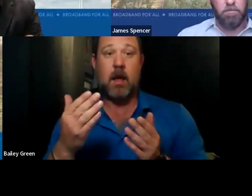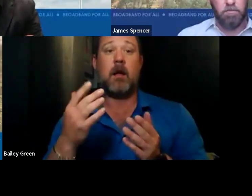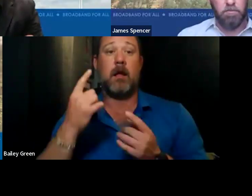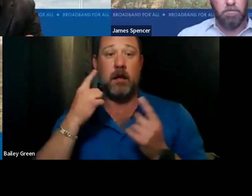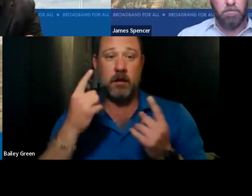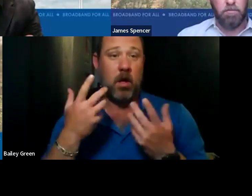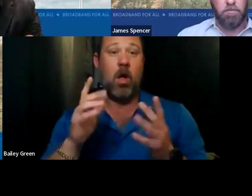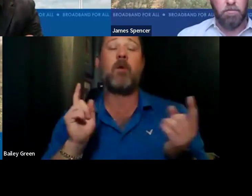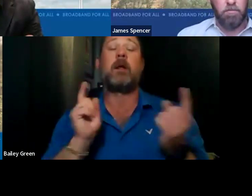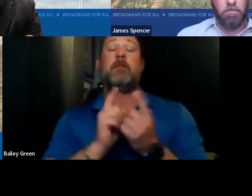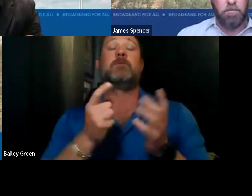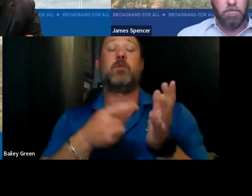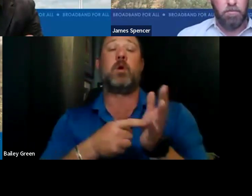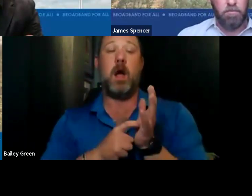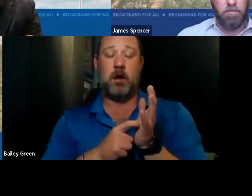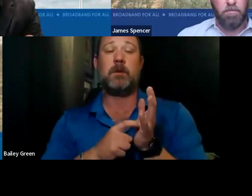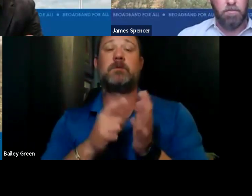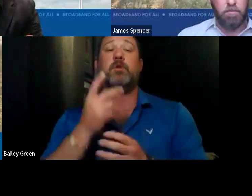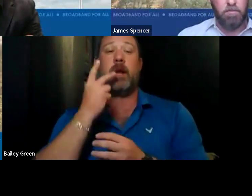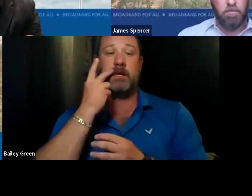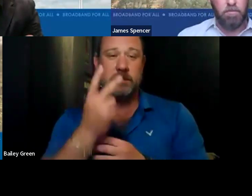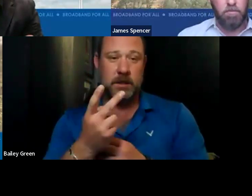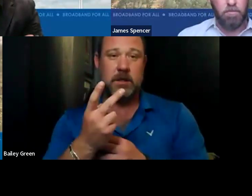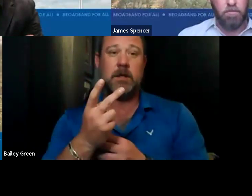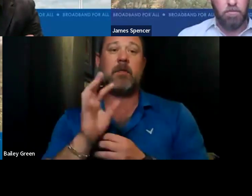already meets the minimum requirements, you can see the minimum requirements in the RFA. You can